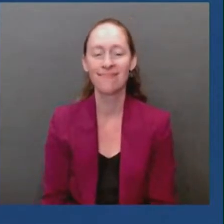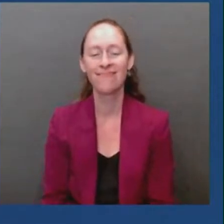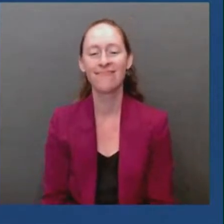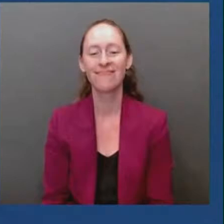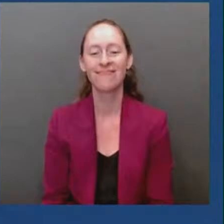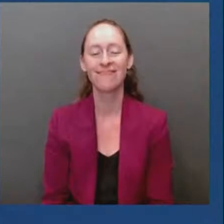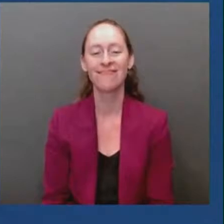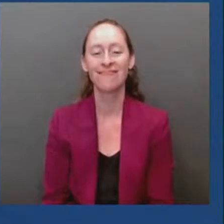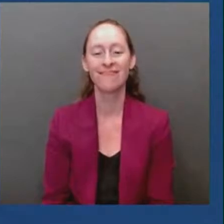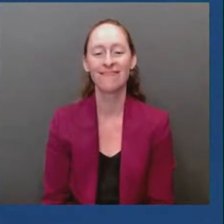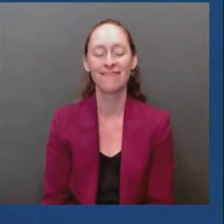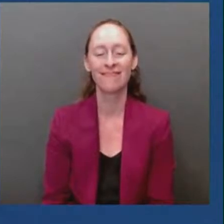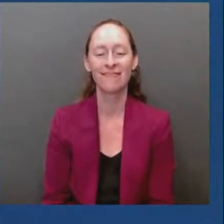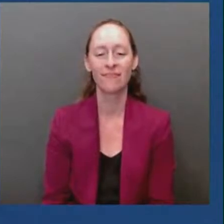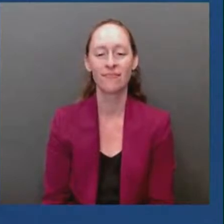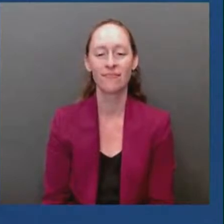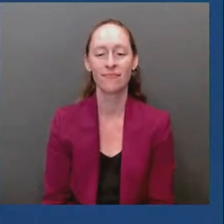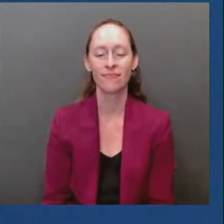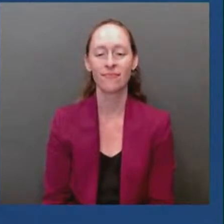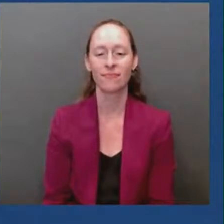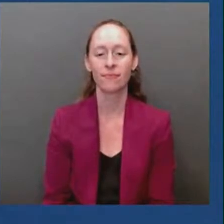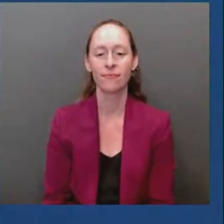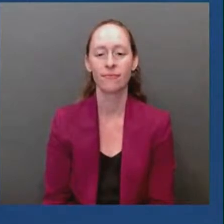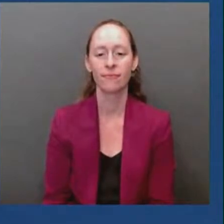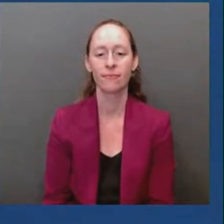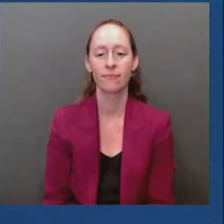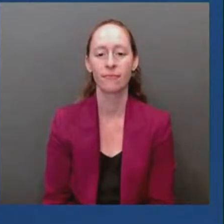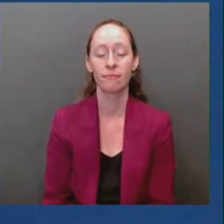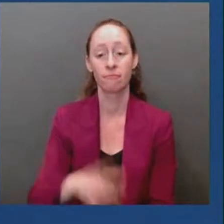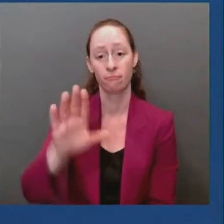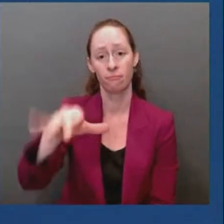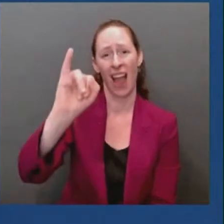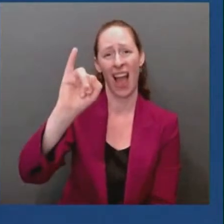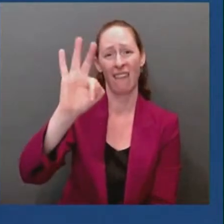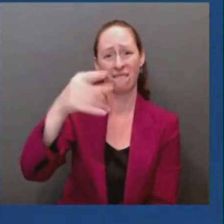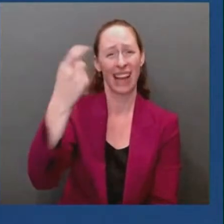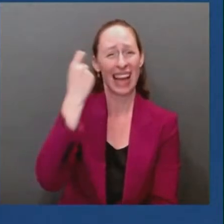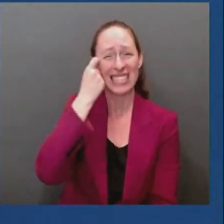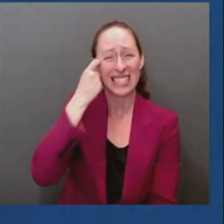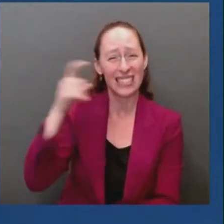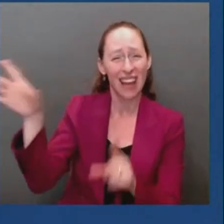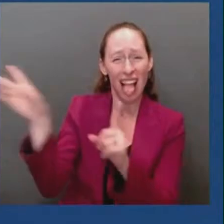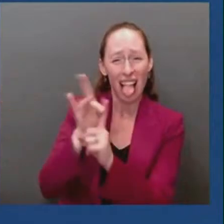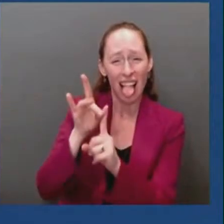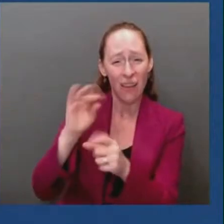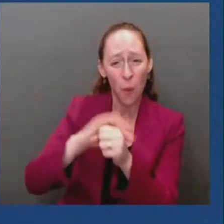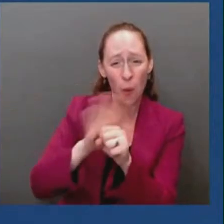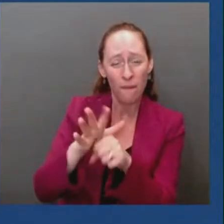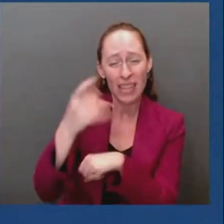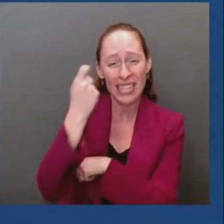CAVEATS. IF YOU TO RECENT INFECTION OR WERE RECENTLY VACCINATED, IT IS REASONABLE TO WAIT A FEW